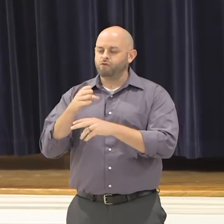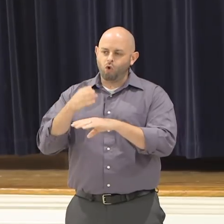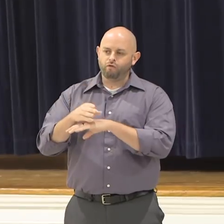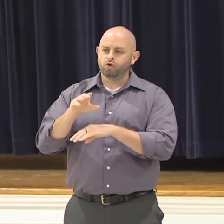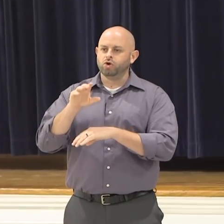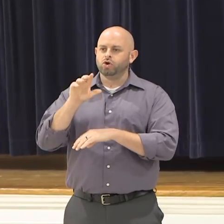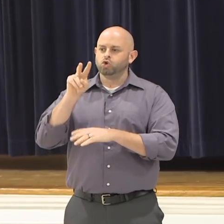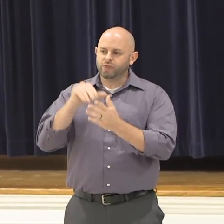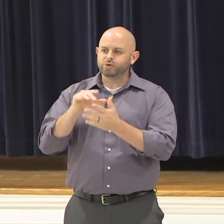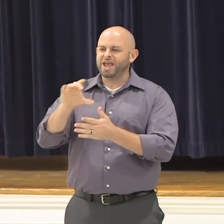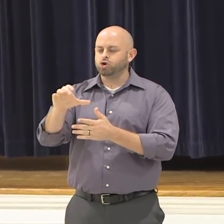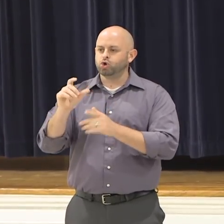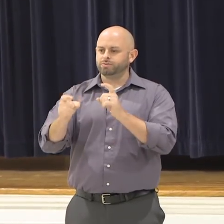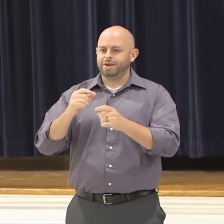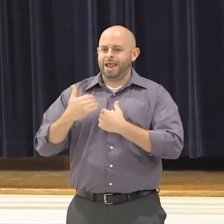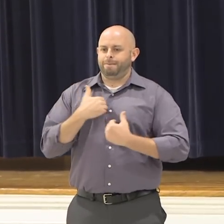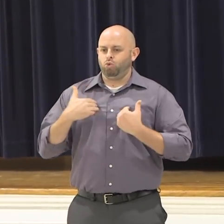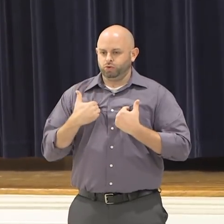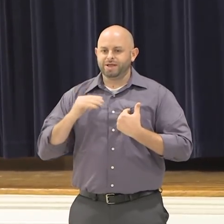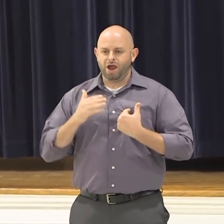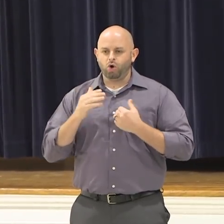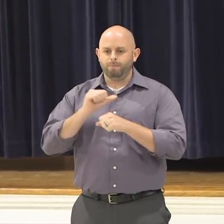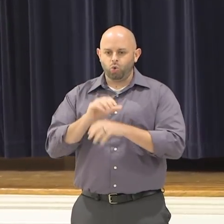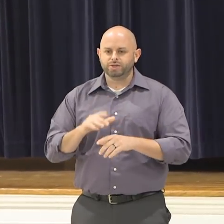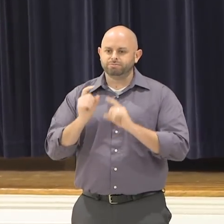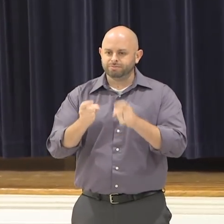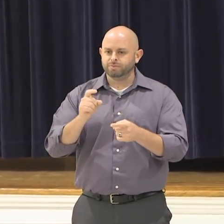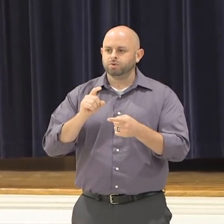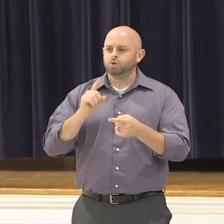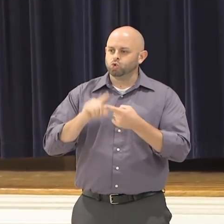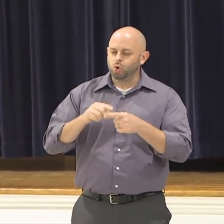stuffed animals donated by our employees to VA hospitals pediatric centers and